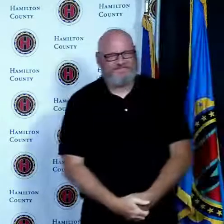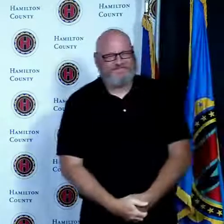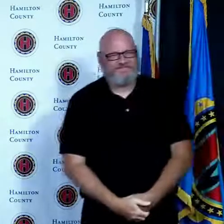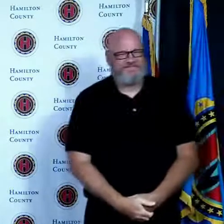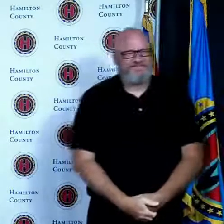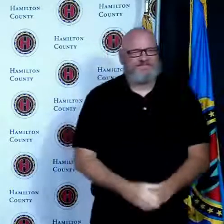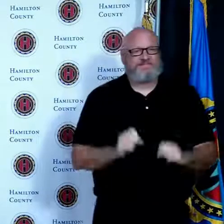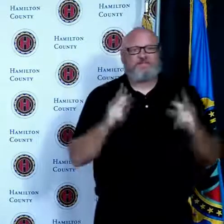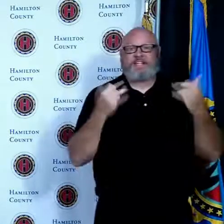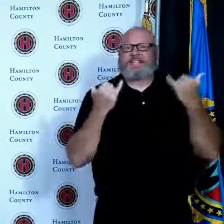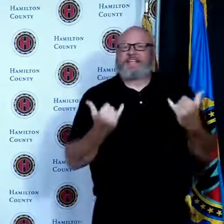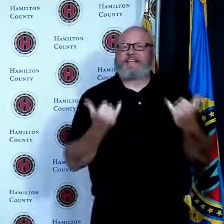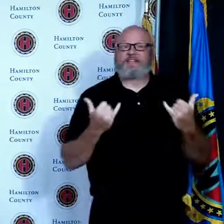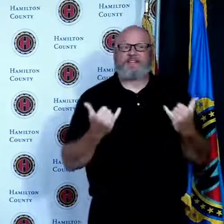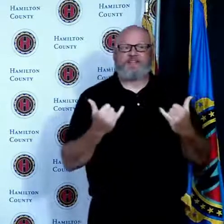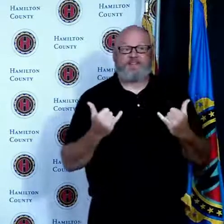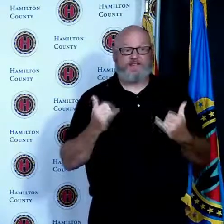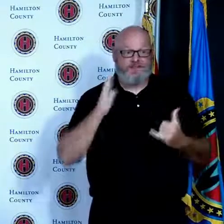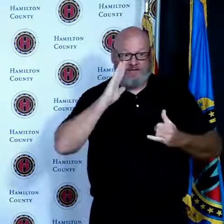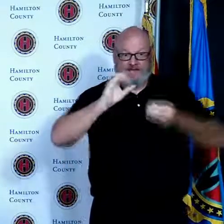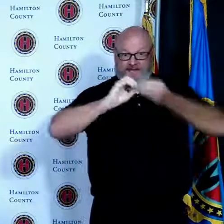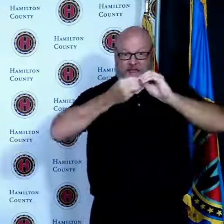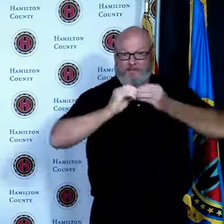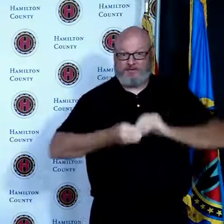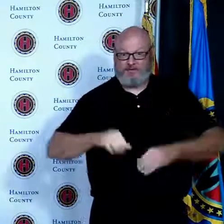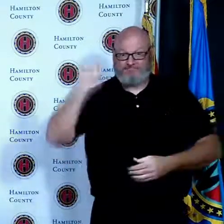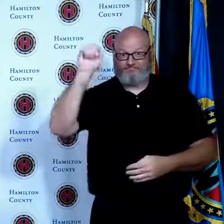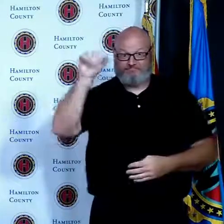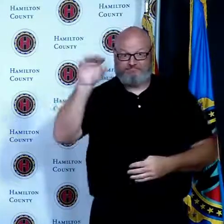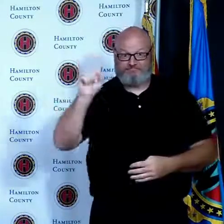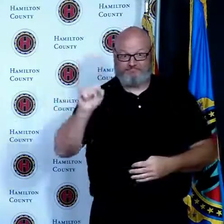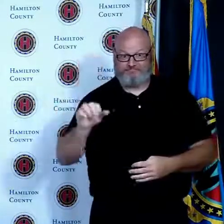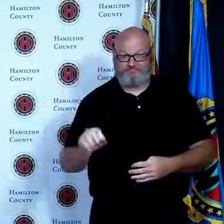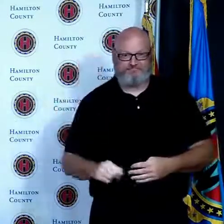numbers and so as of today